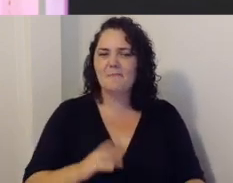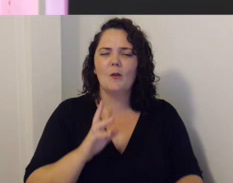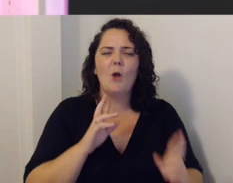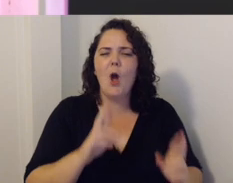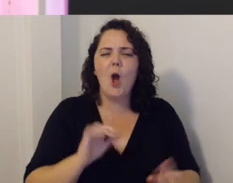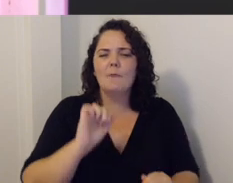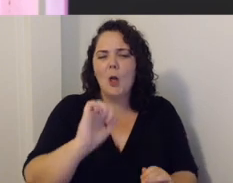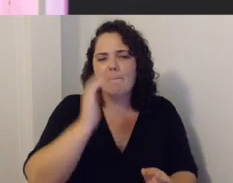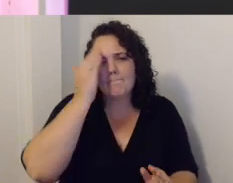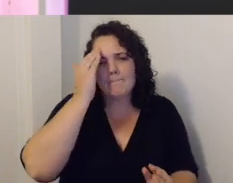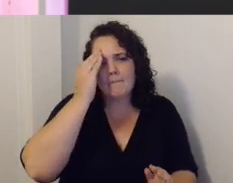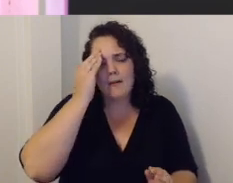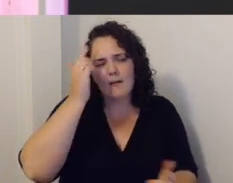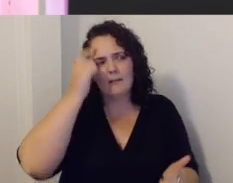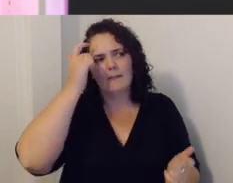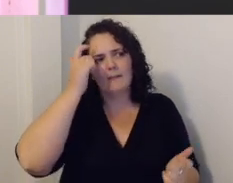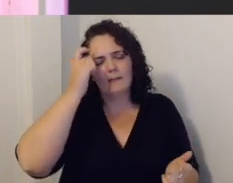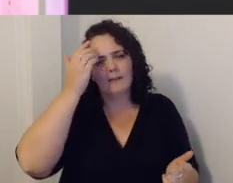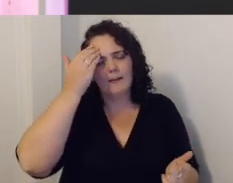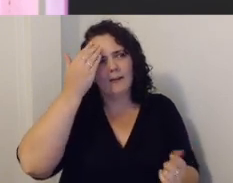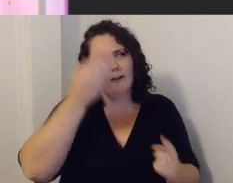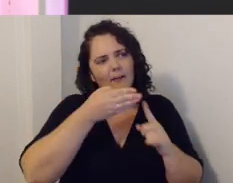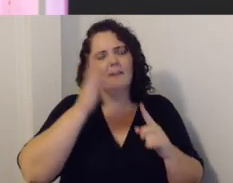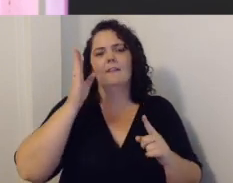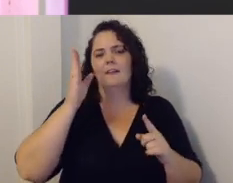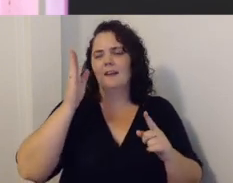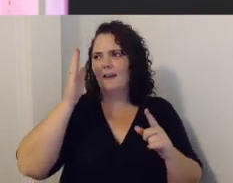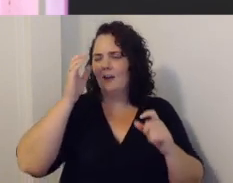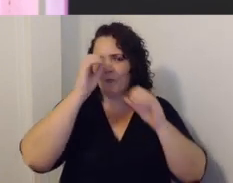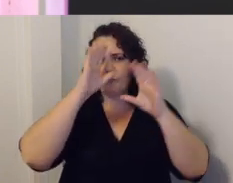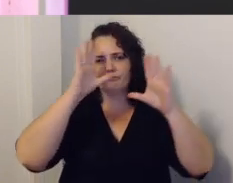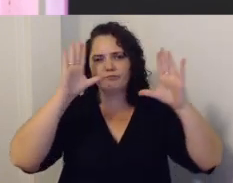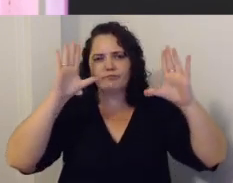starting to think about ways that you can come up with your own experiments, your own concoctions